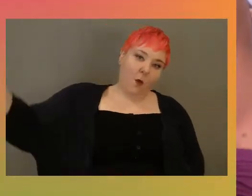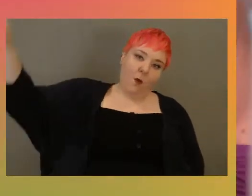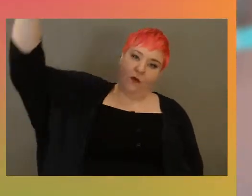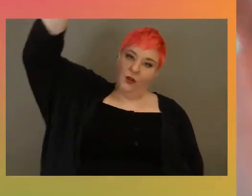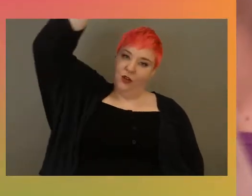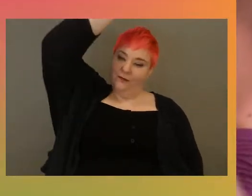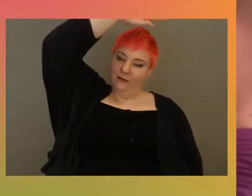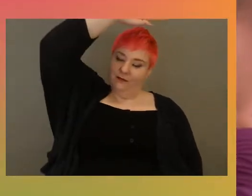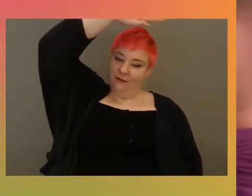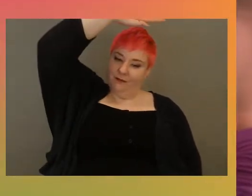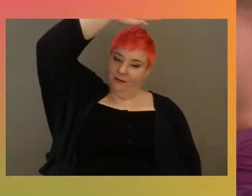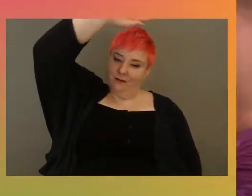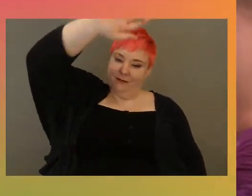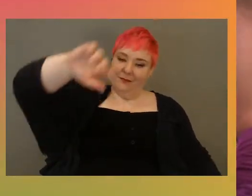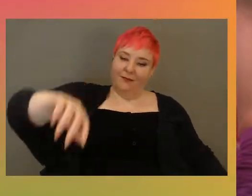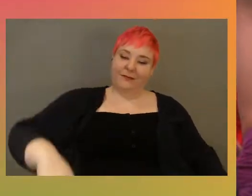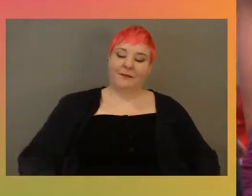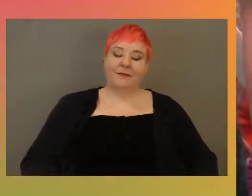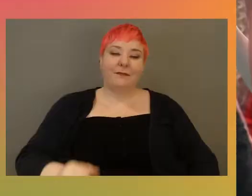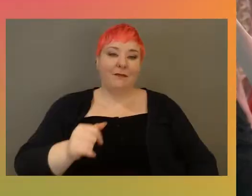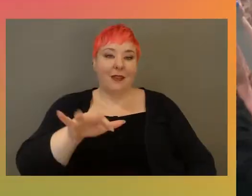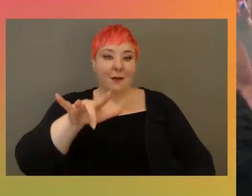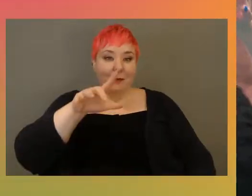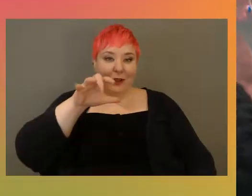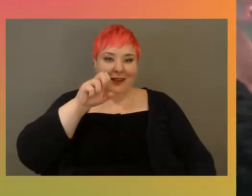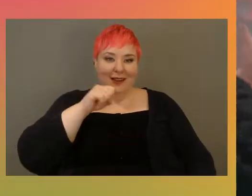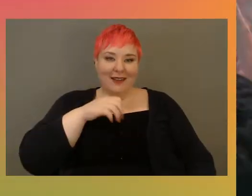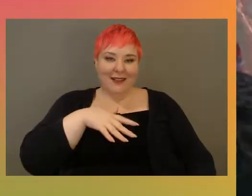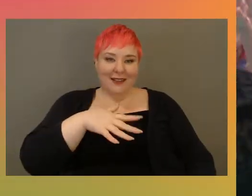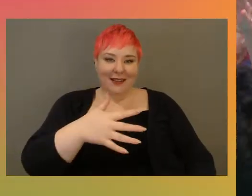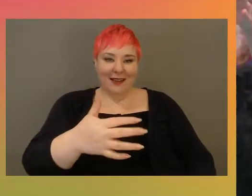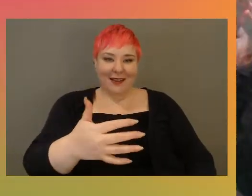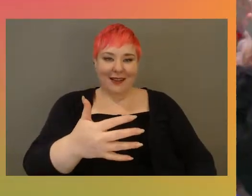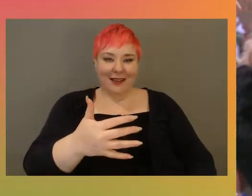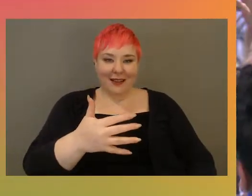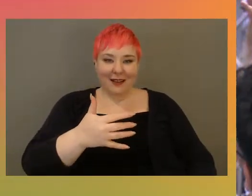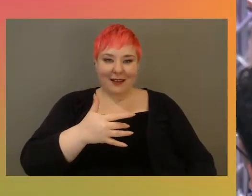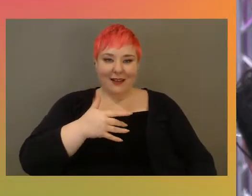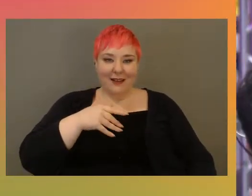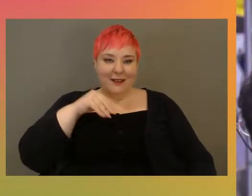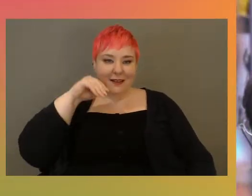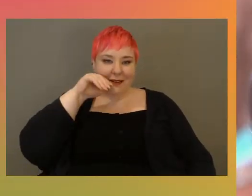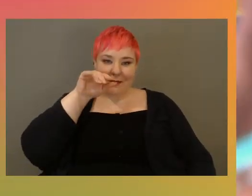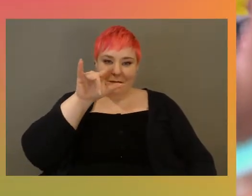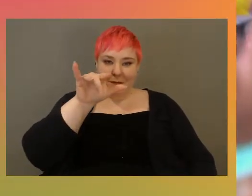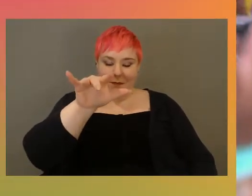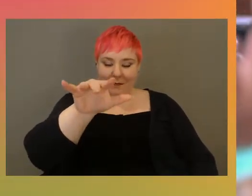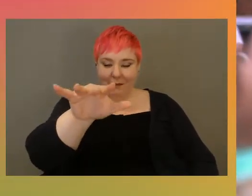SLIDE YOUR LEFT ARM DOWN YOUR LEFT ARM. OVERHEAD.